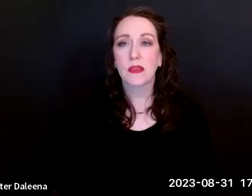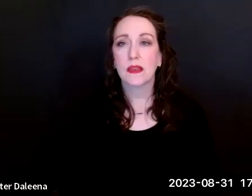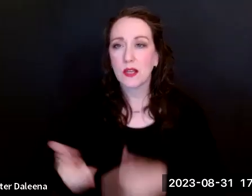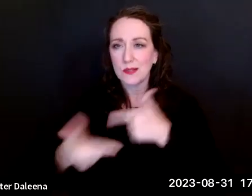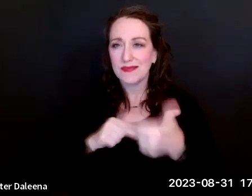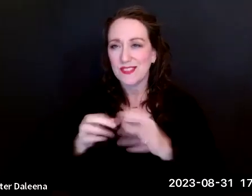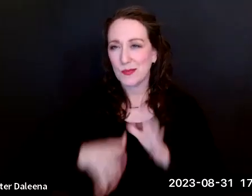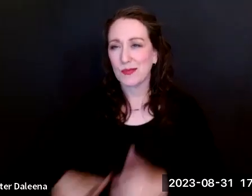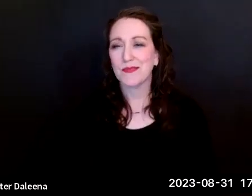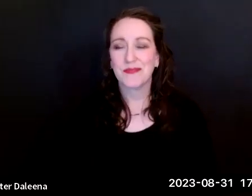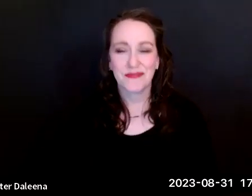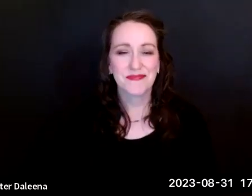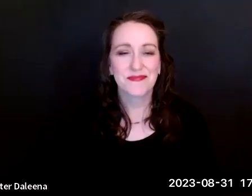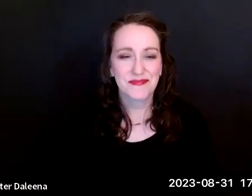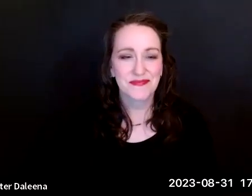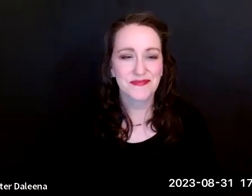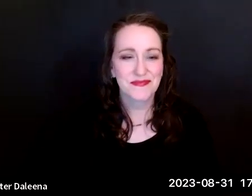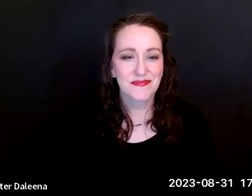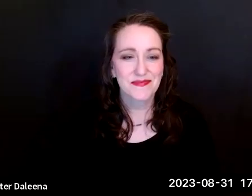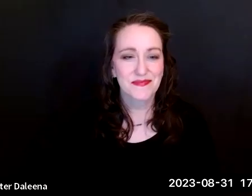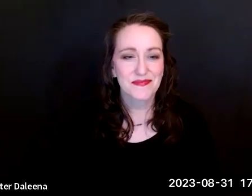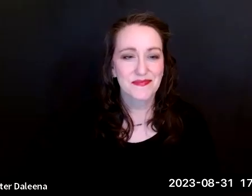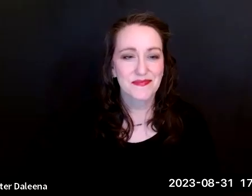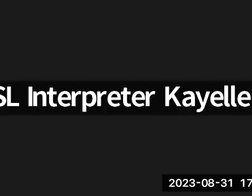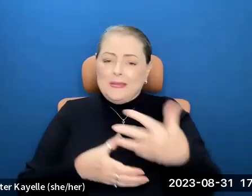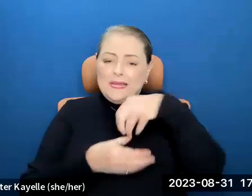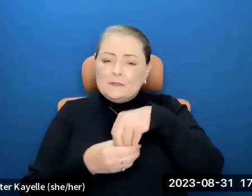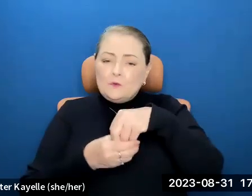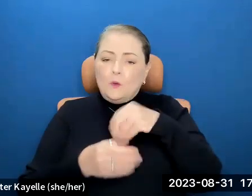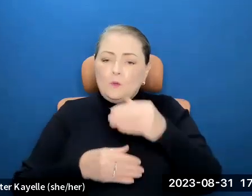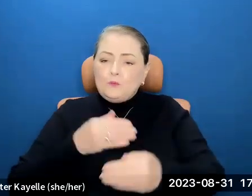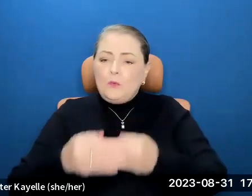we also have a couple internal process changes which apply to specific professions